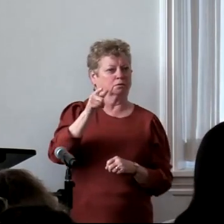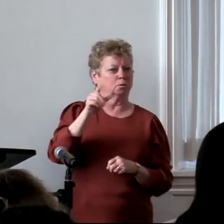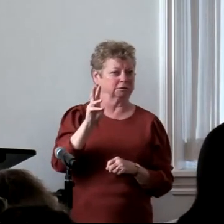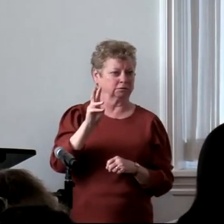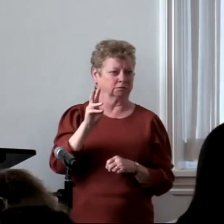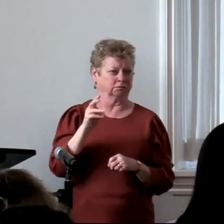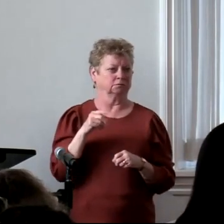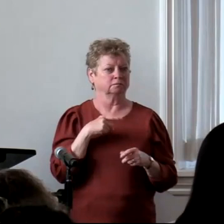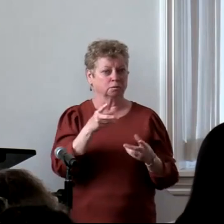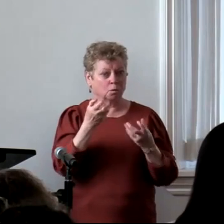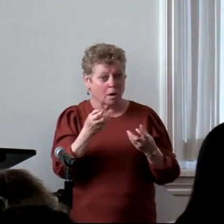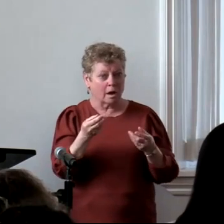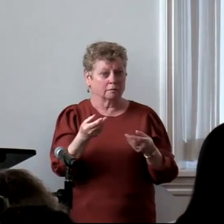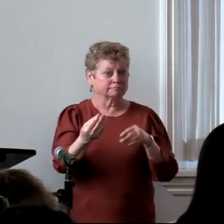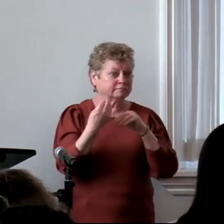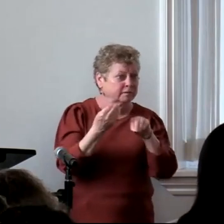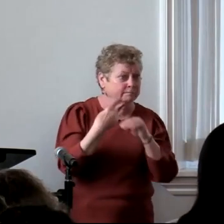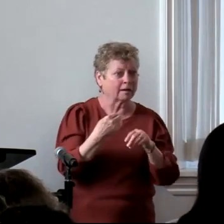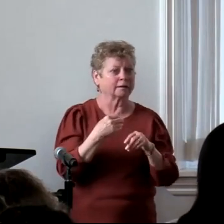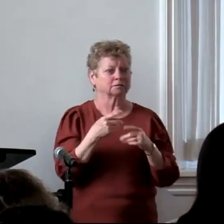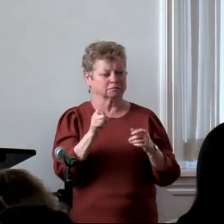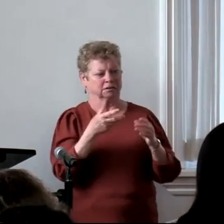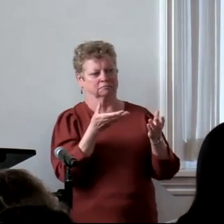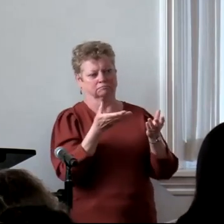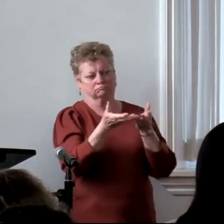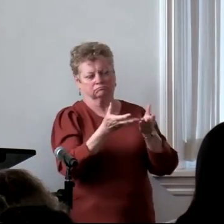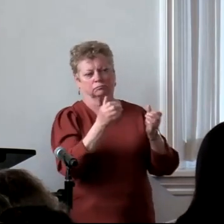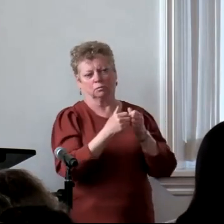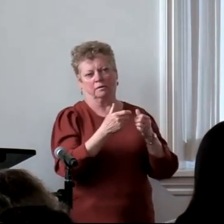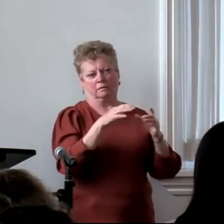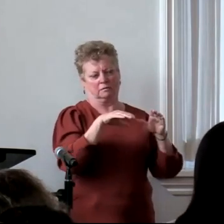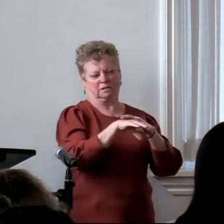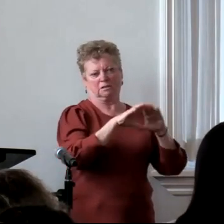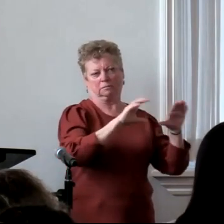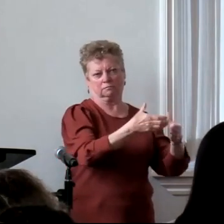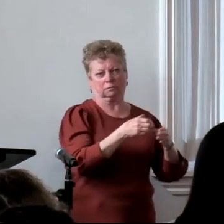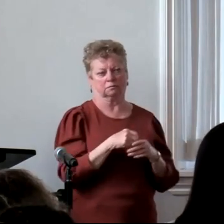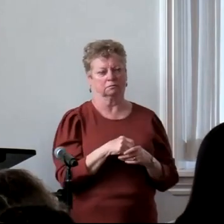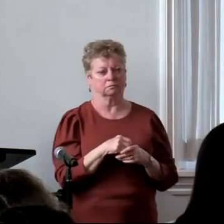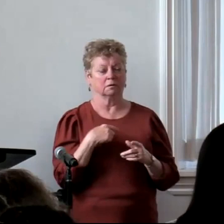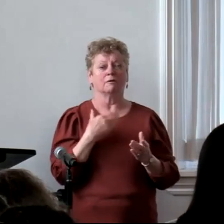if you want to provide us with feedback or have conversation. There's over 48 recommendations.